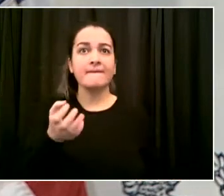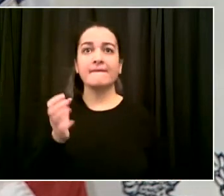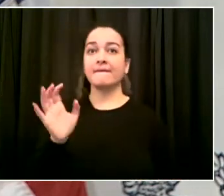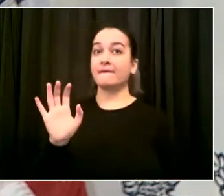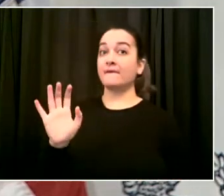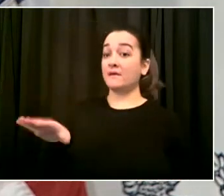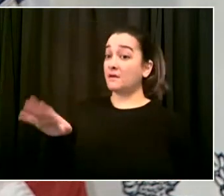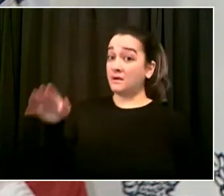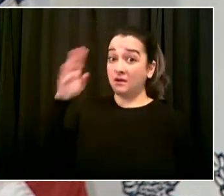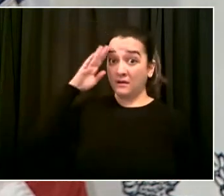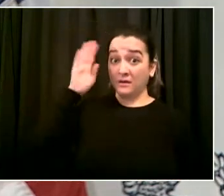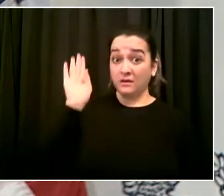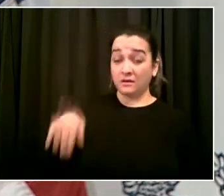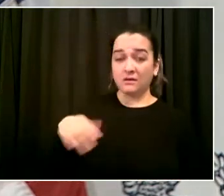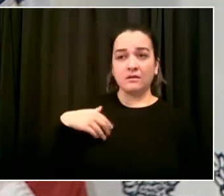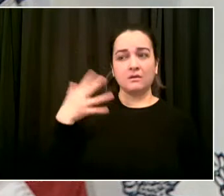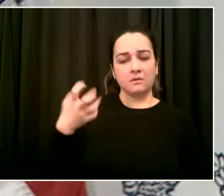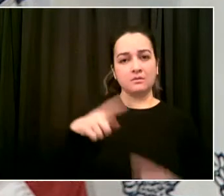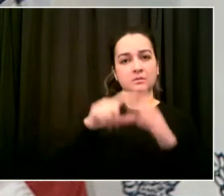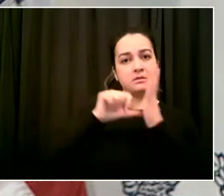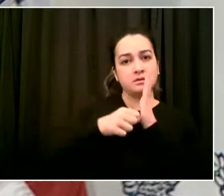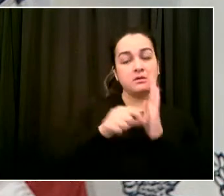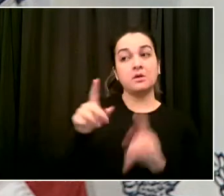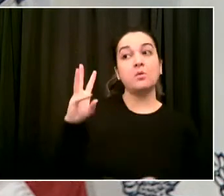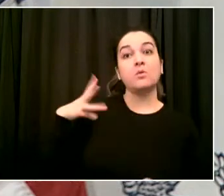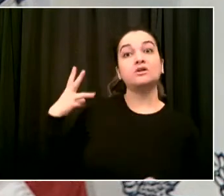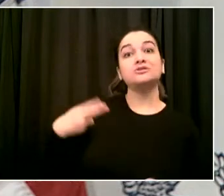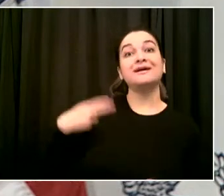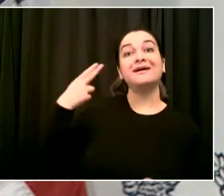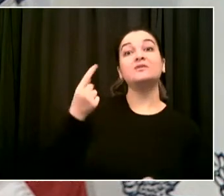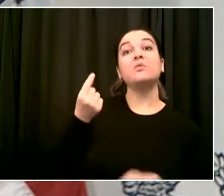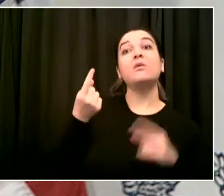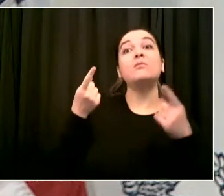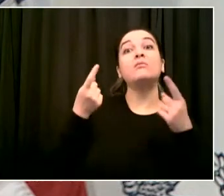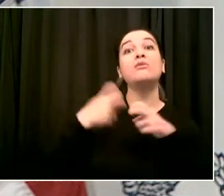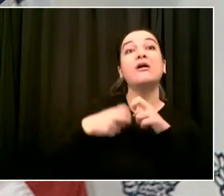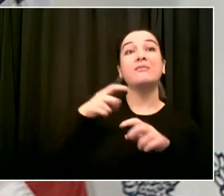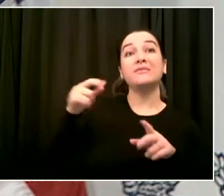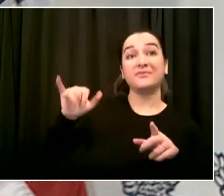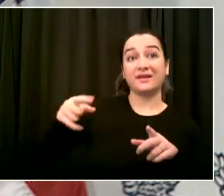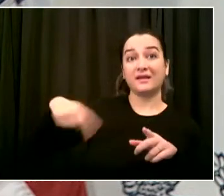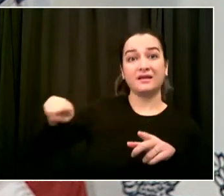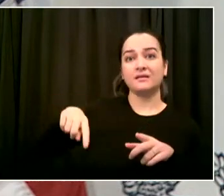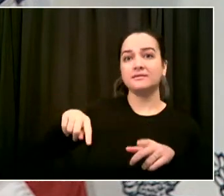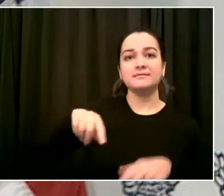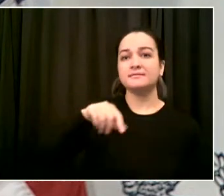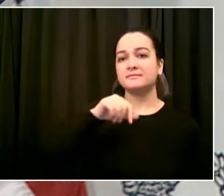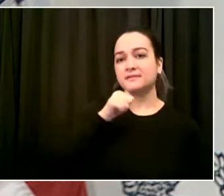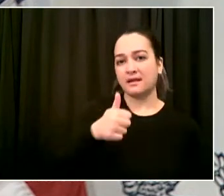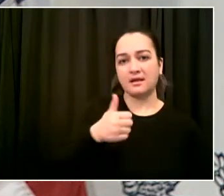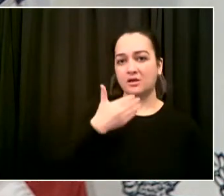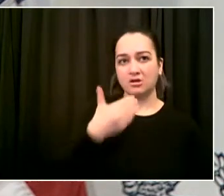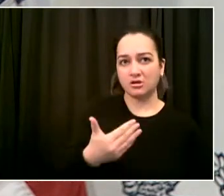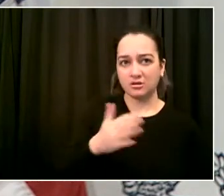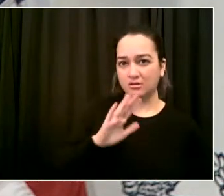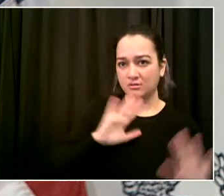HAPPENING. WHAT HAPPENED TO WASHINGTON HEHEIGHTS IS EXACT OPPOSITE WHAT WE NEED.